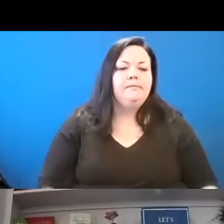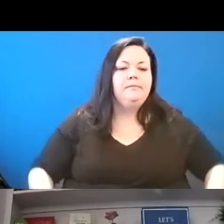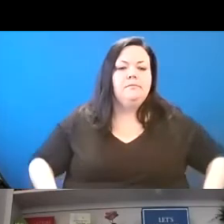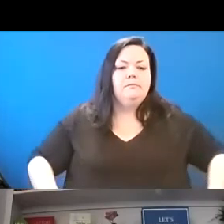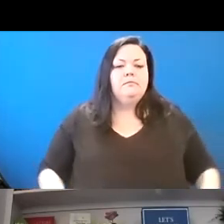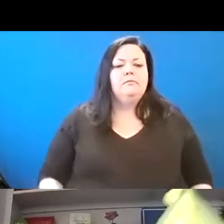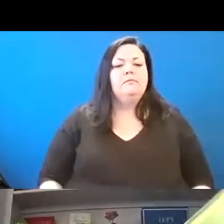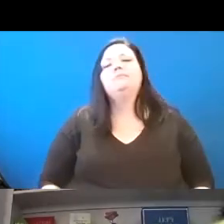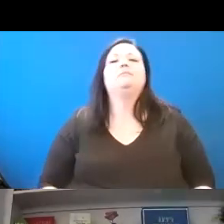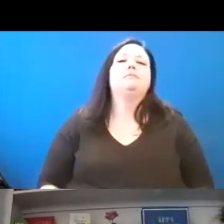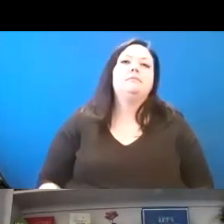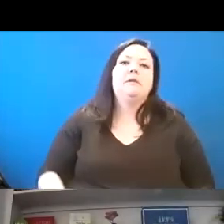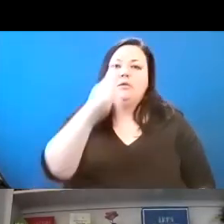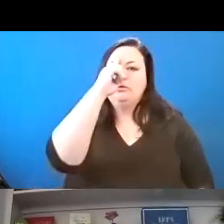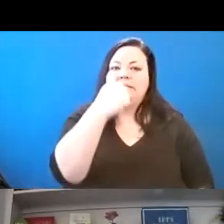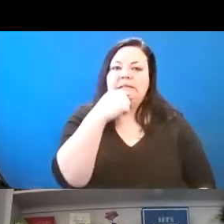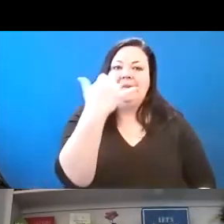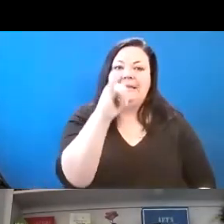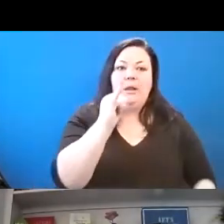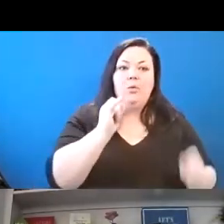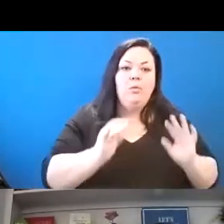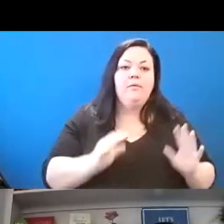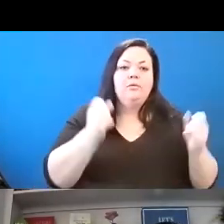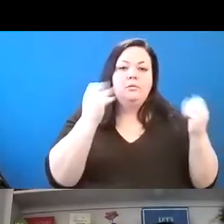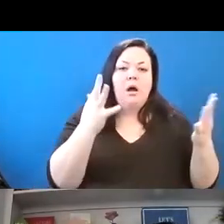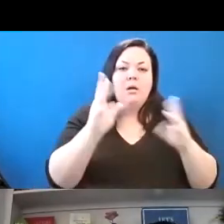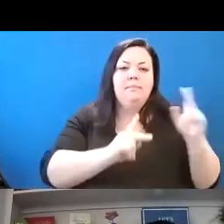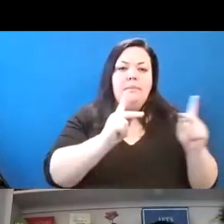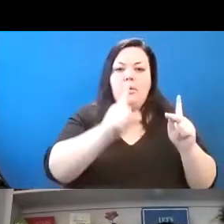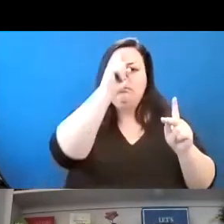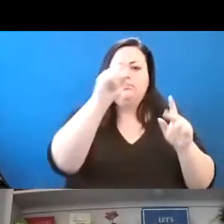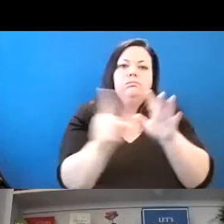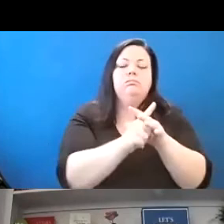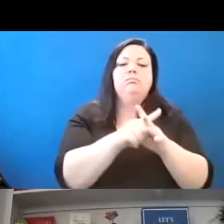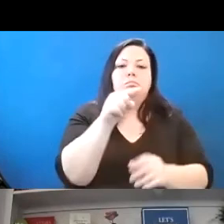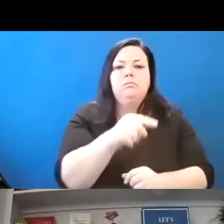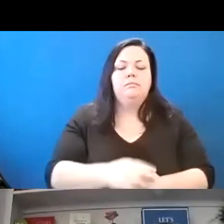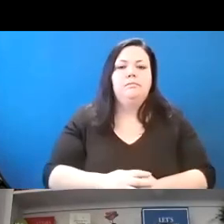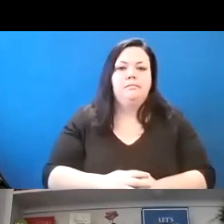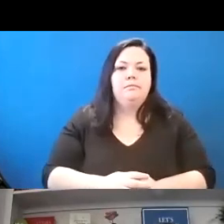said the yellow ruffles a lot of people will think about this if you said beyonce yellow ruffles